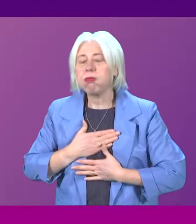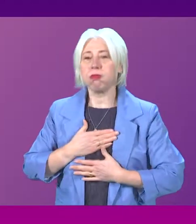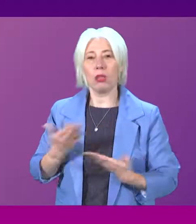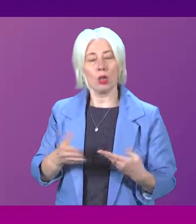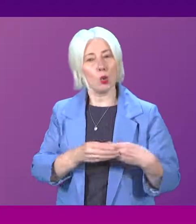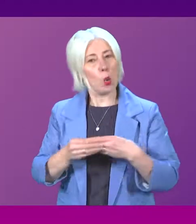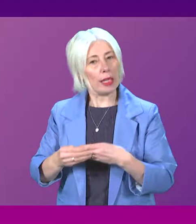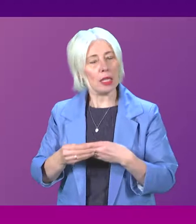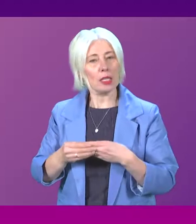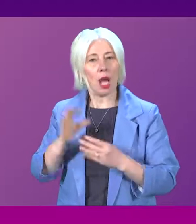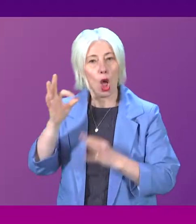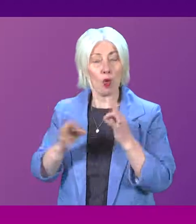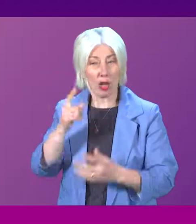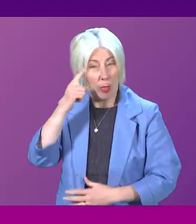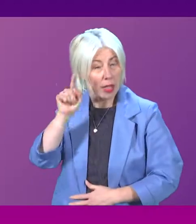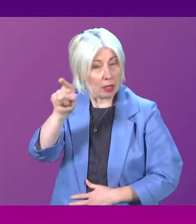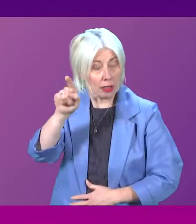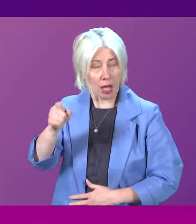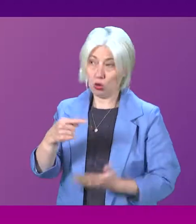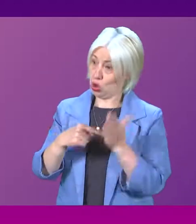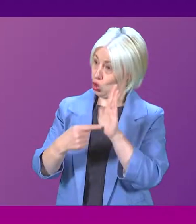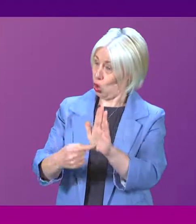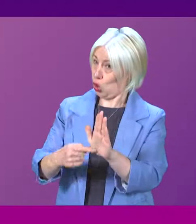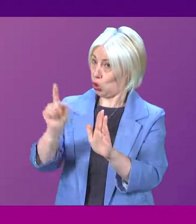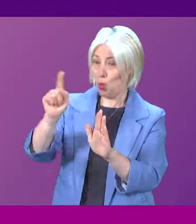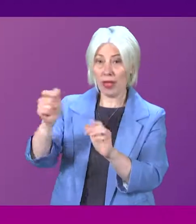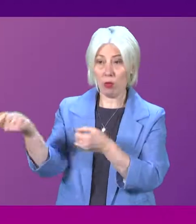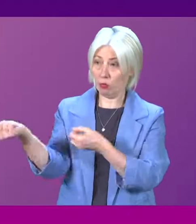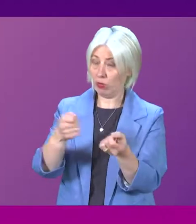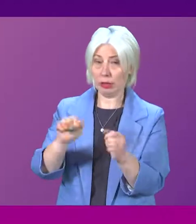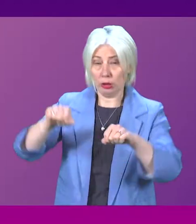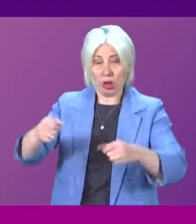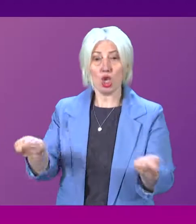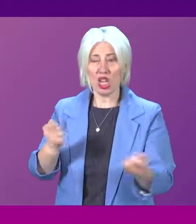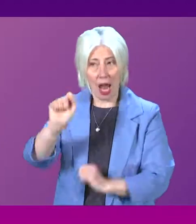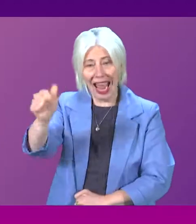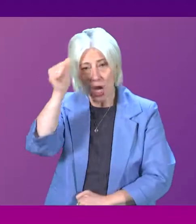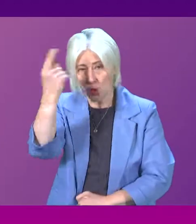said that in his public statement this afternoon. That speaks for what Lord Brailsford will bring to the inquiry. He realises its significance.